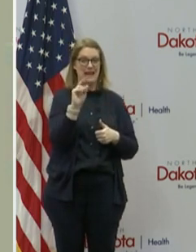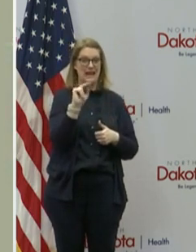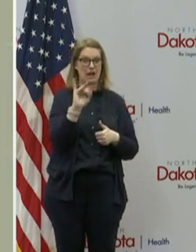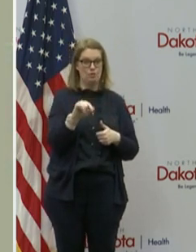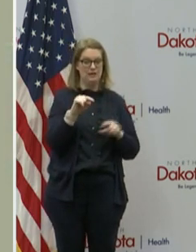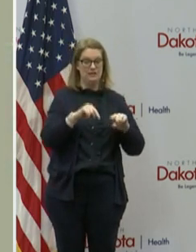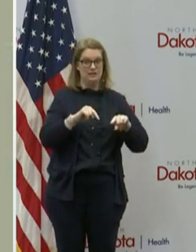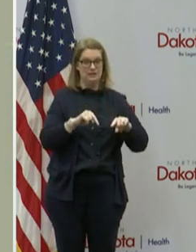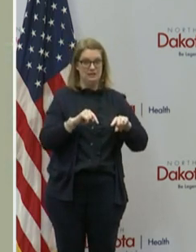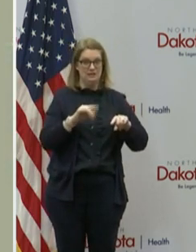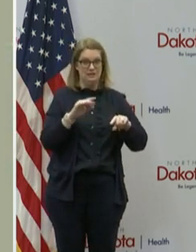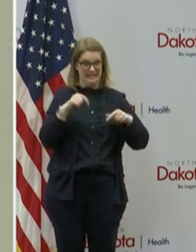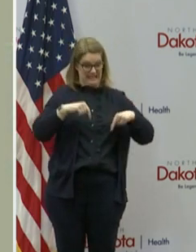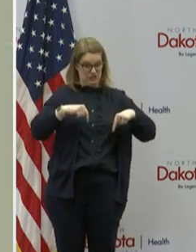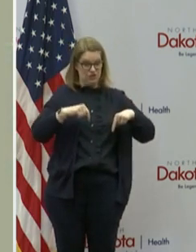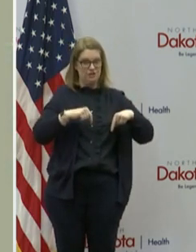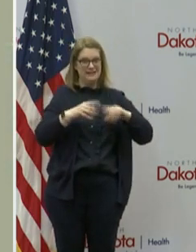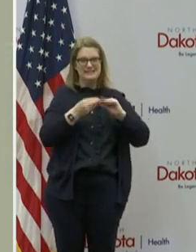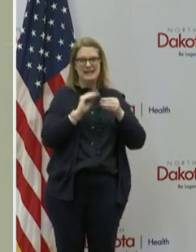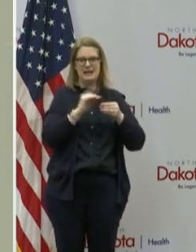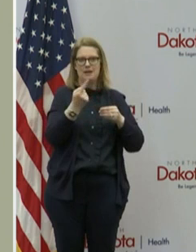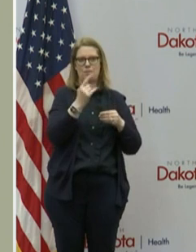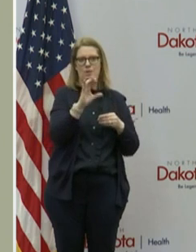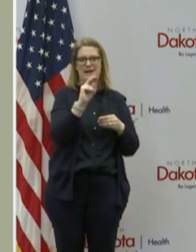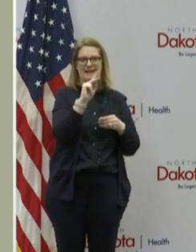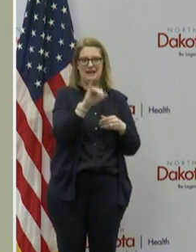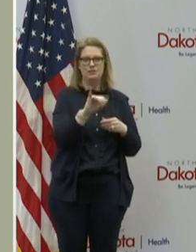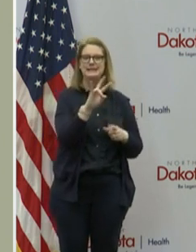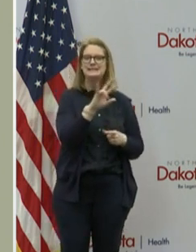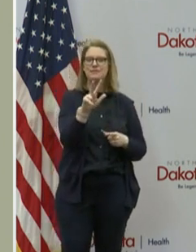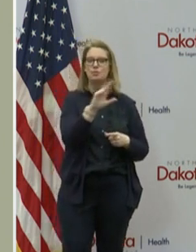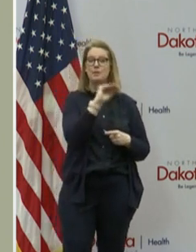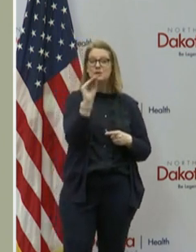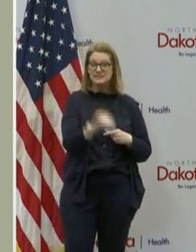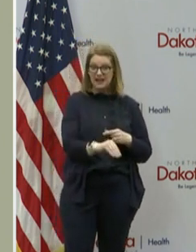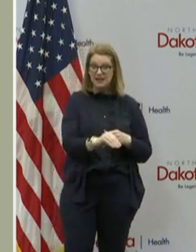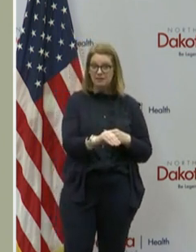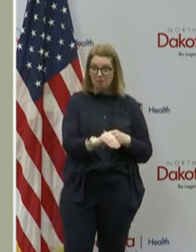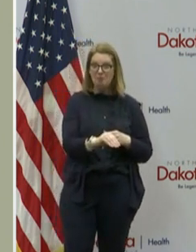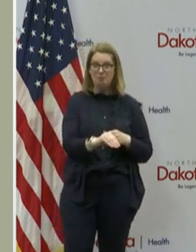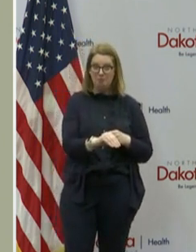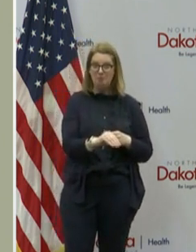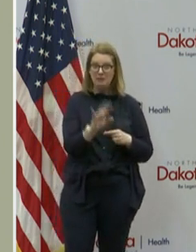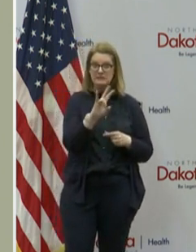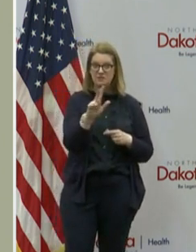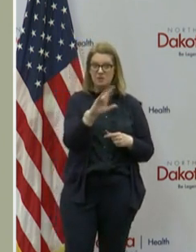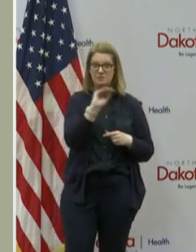YOU GET COUNTED. I WANT TO GIVE SHOUT-OUTS, BURLY